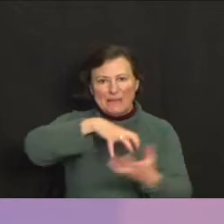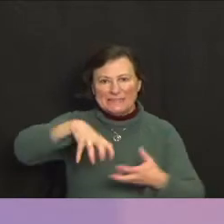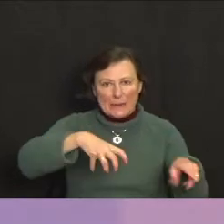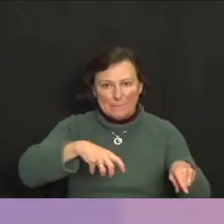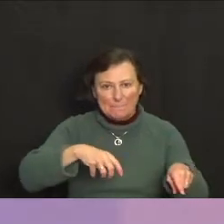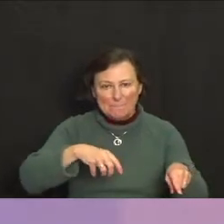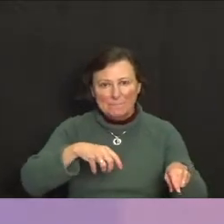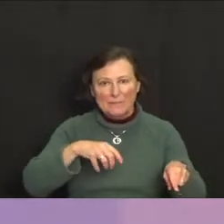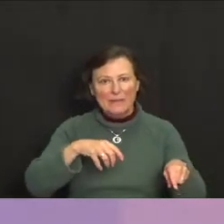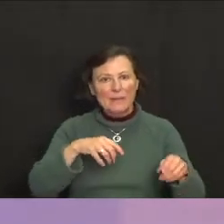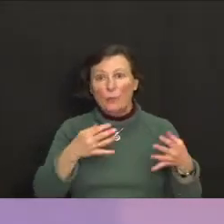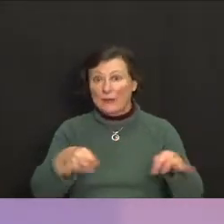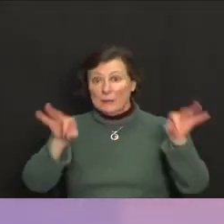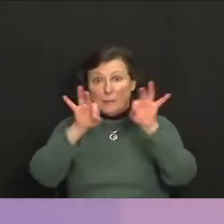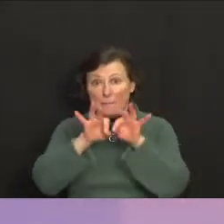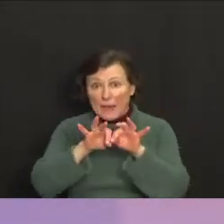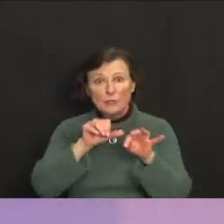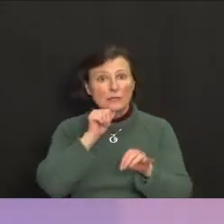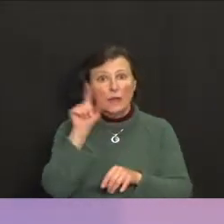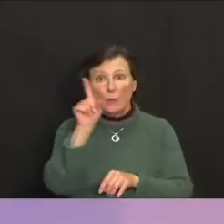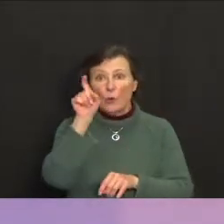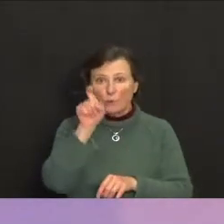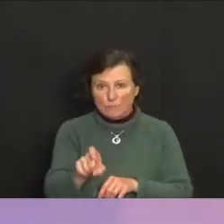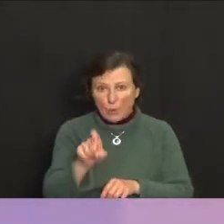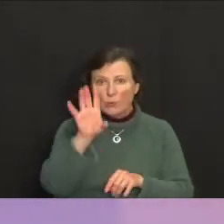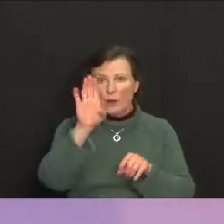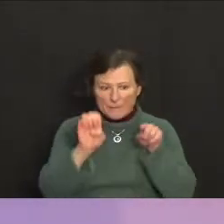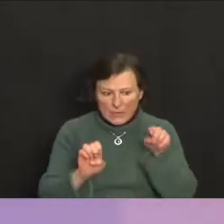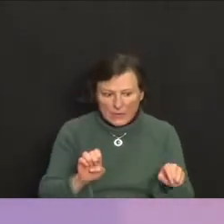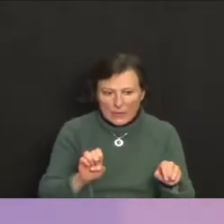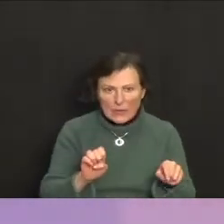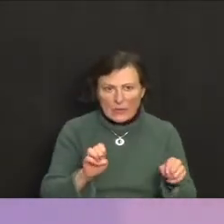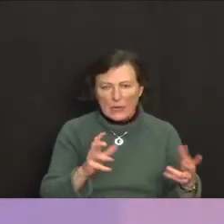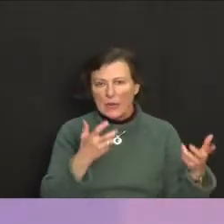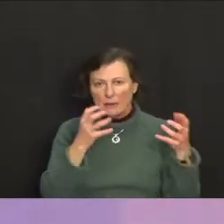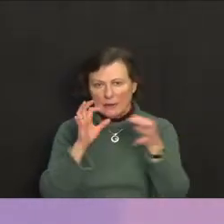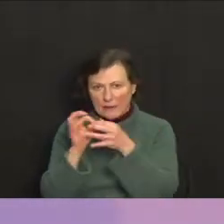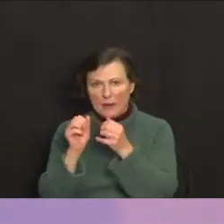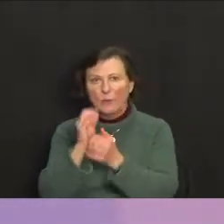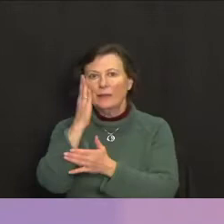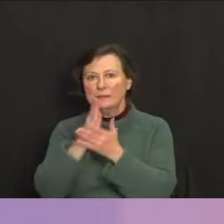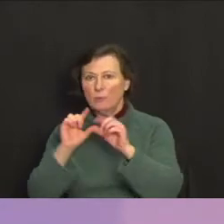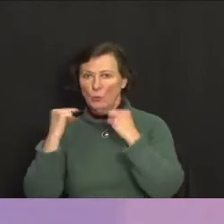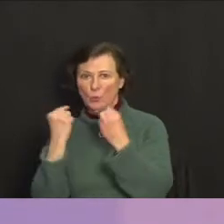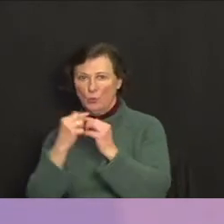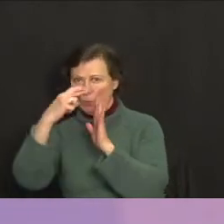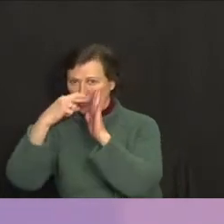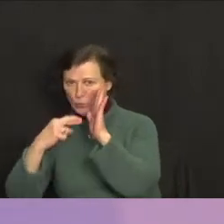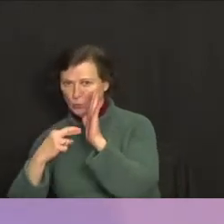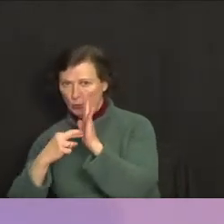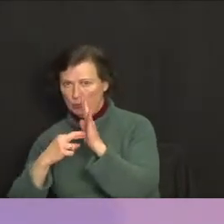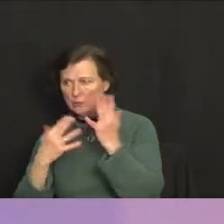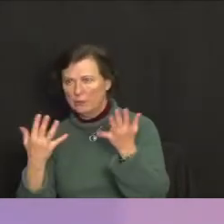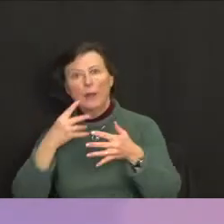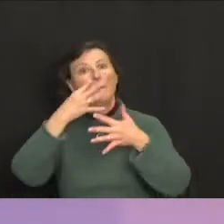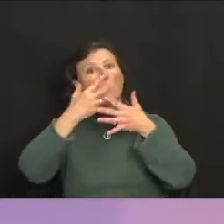it's not where it's supposed to be according to some group's rules. (Blood is a good example.